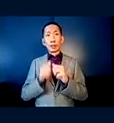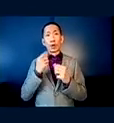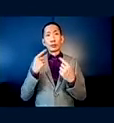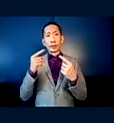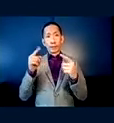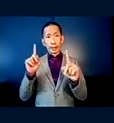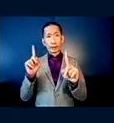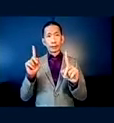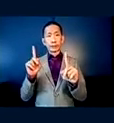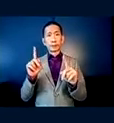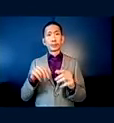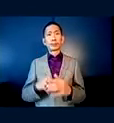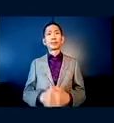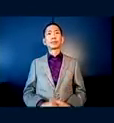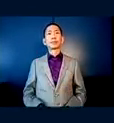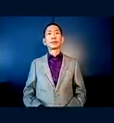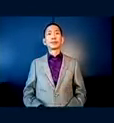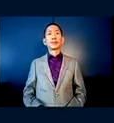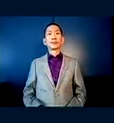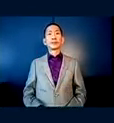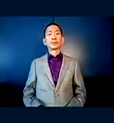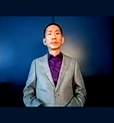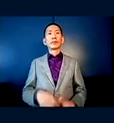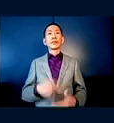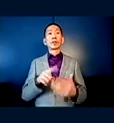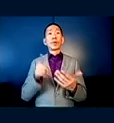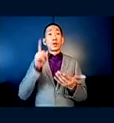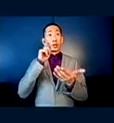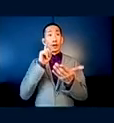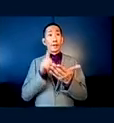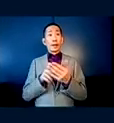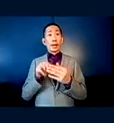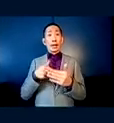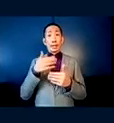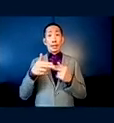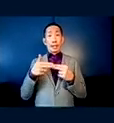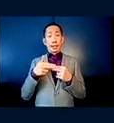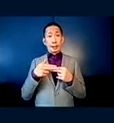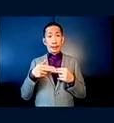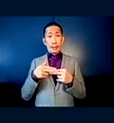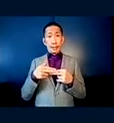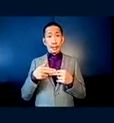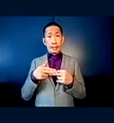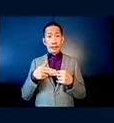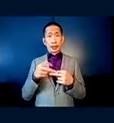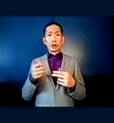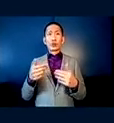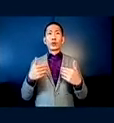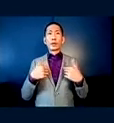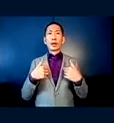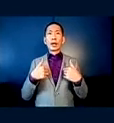PROGRAM IS THE MOST EFFECTIVE. AND WHAT YOU ARE FINDING IN NEXT